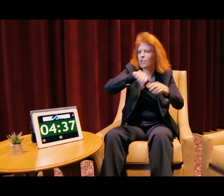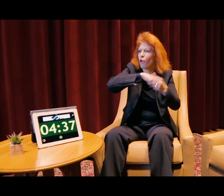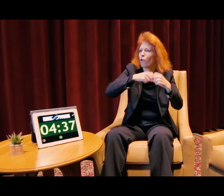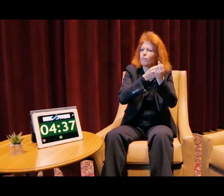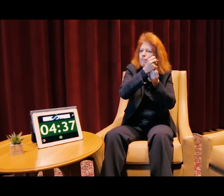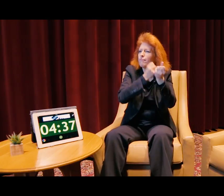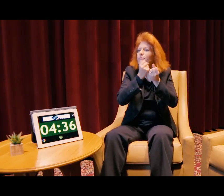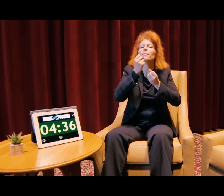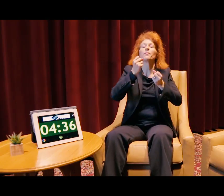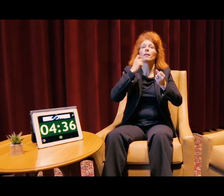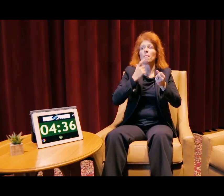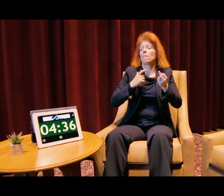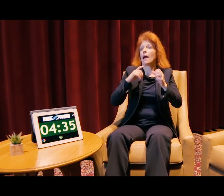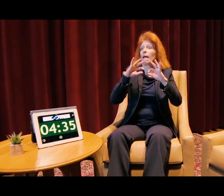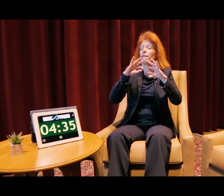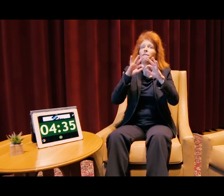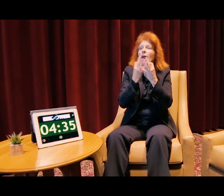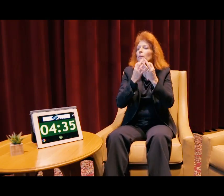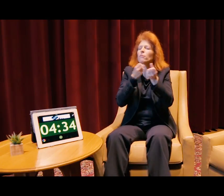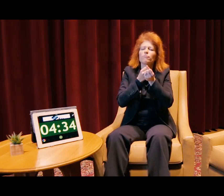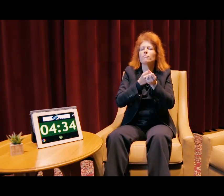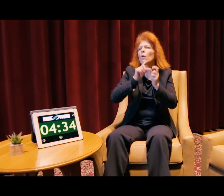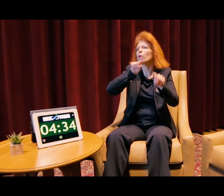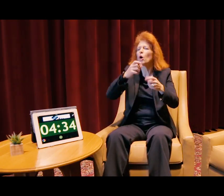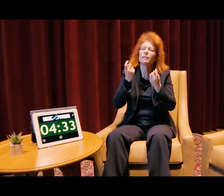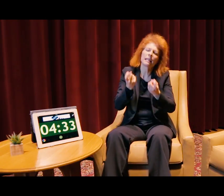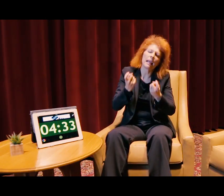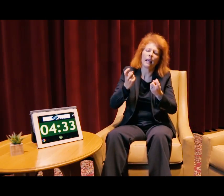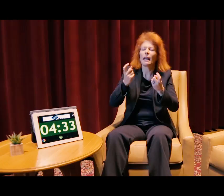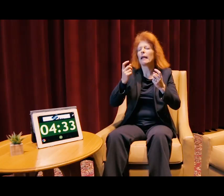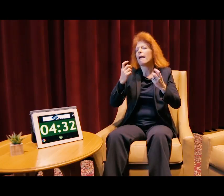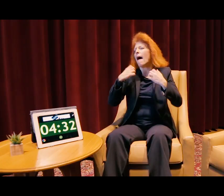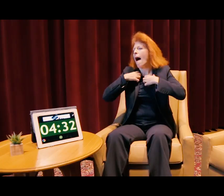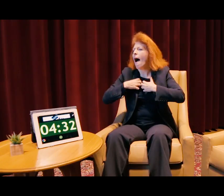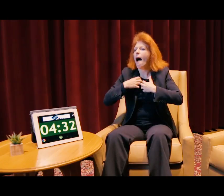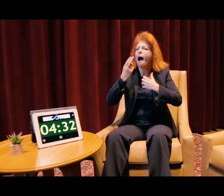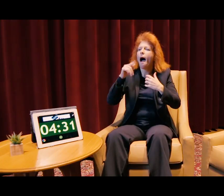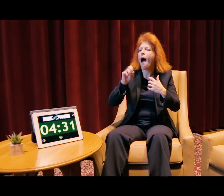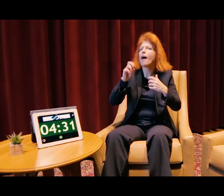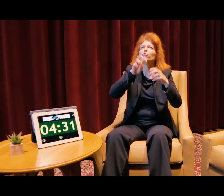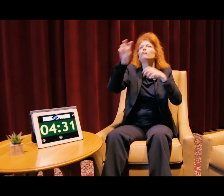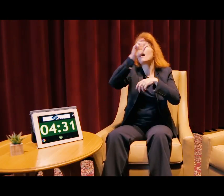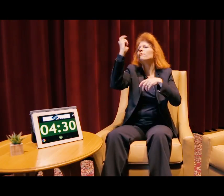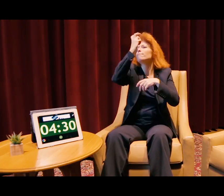I'm quite close with them. And we ski, and we bike, and we travel the world together, so that's always fun.